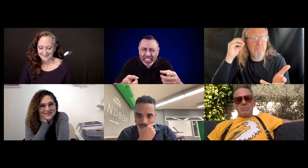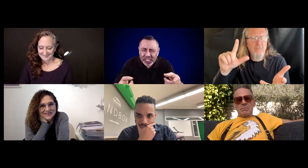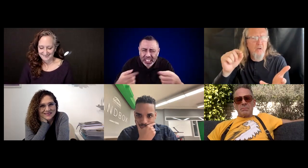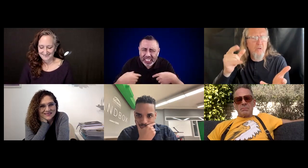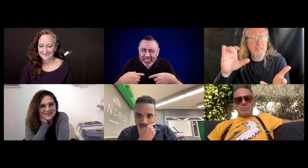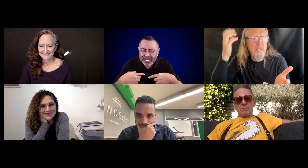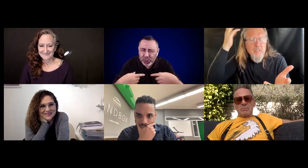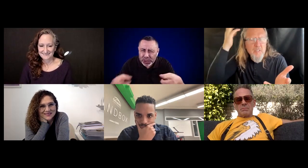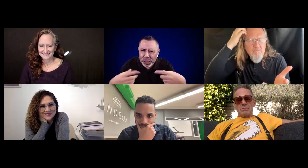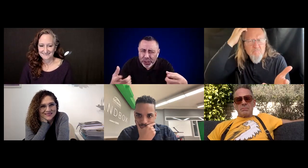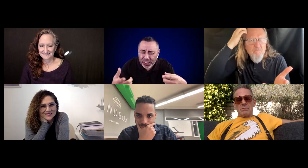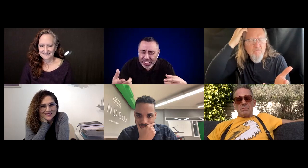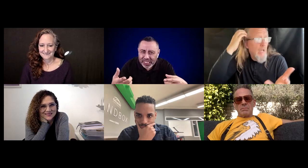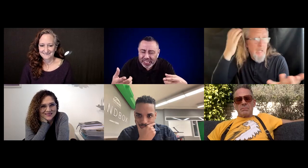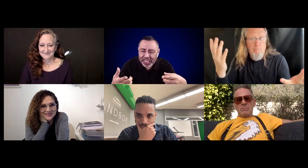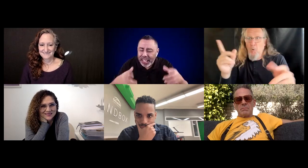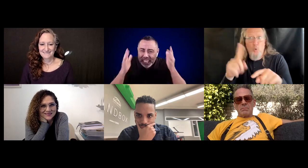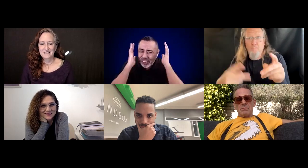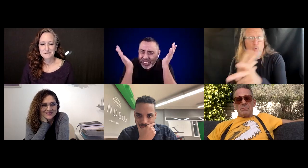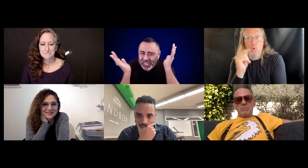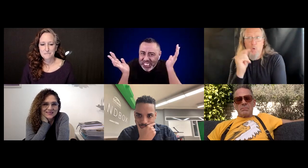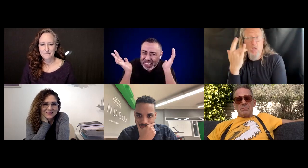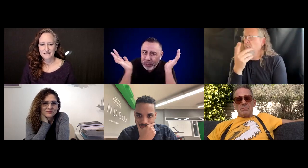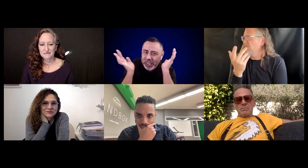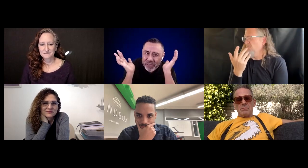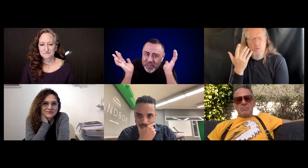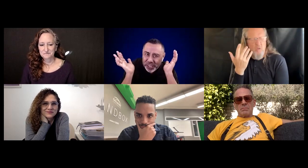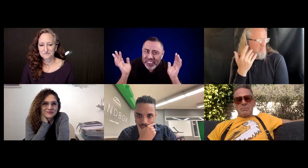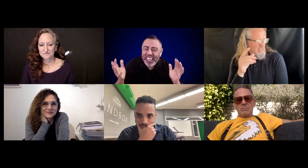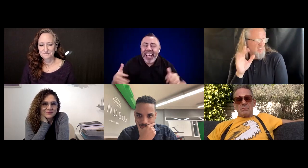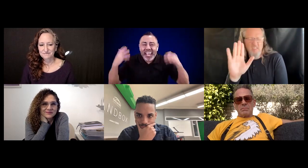They're already looking and talking to each other. I don't understand the reason for it.